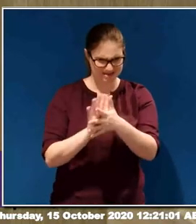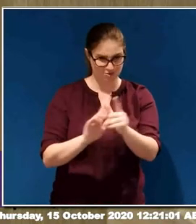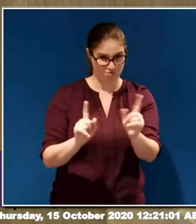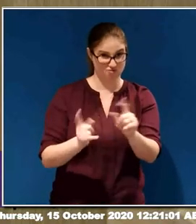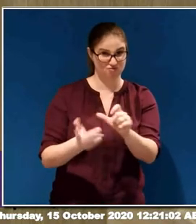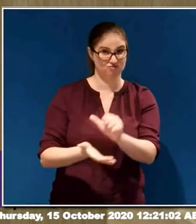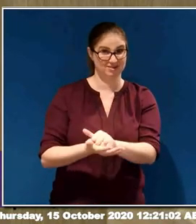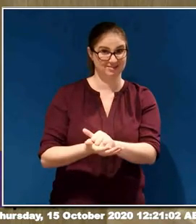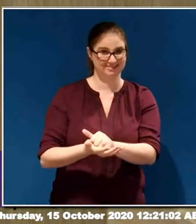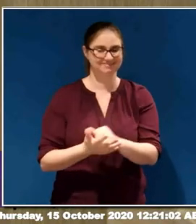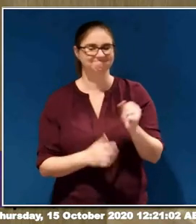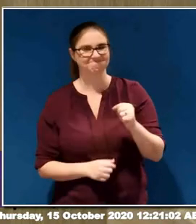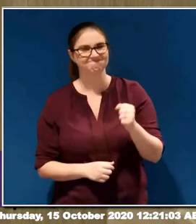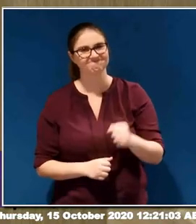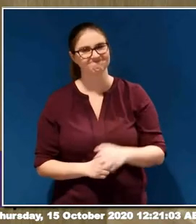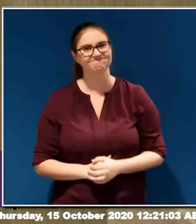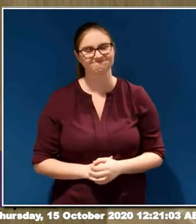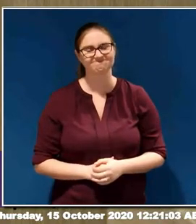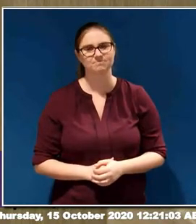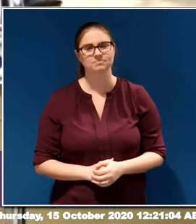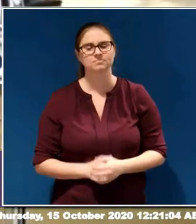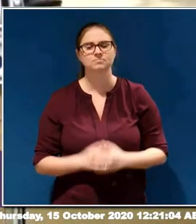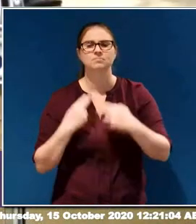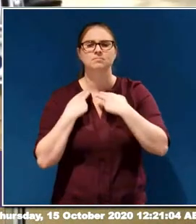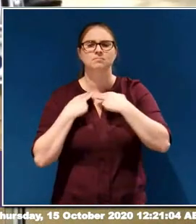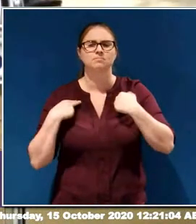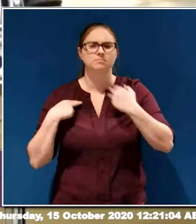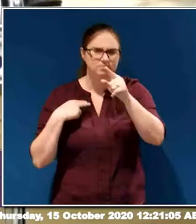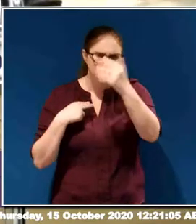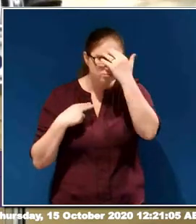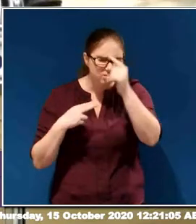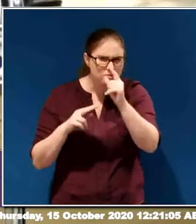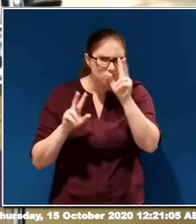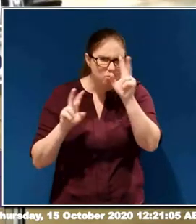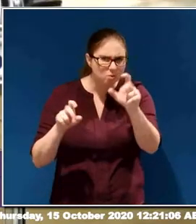Remind me, what did you call it a request for? Request for support.